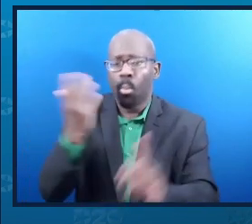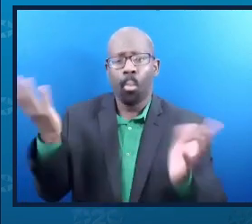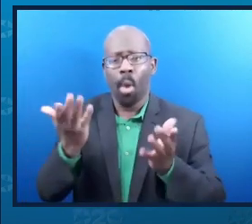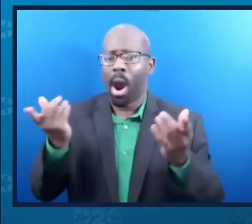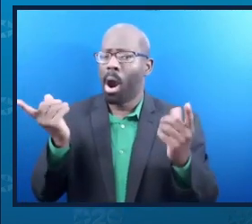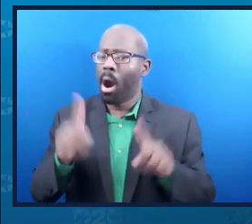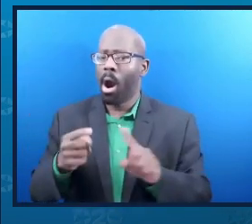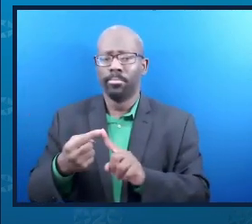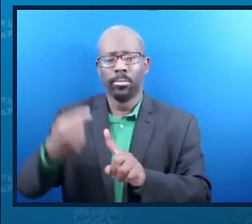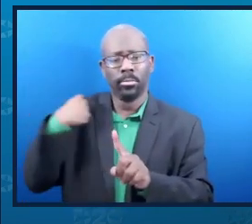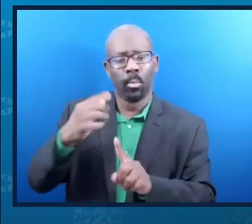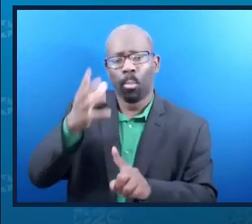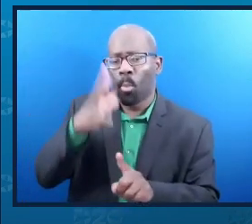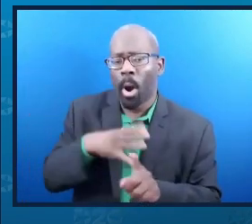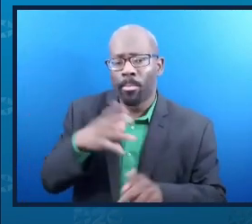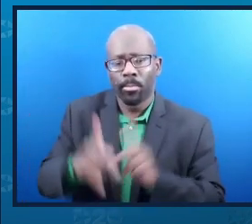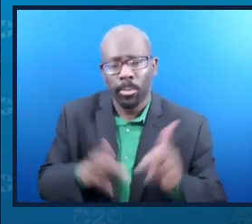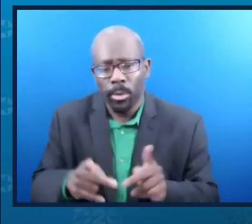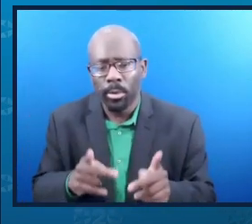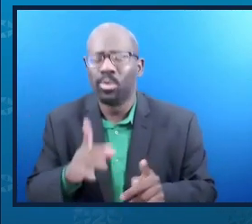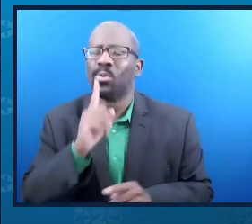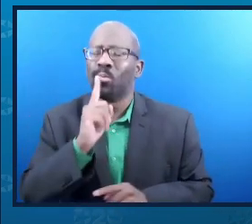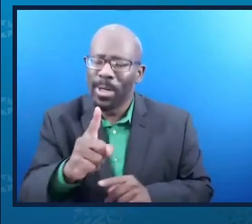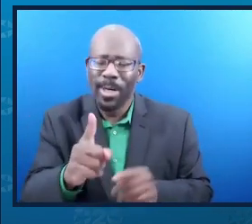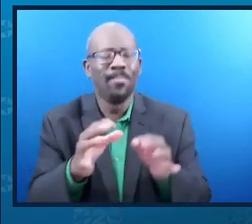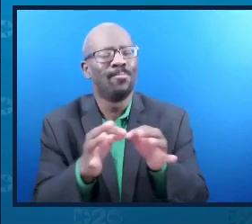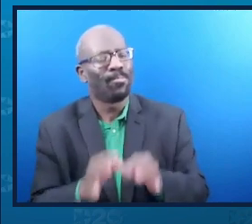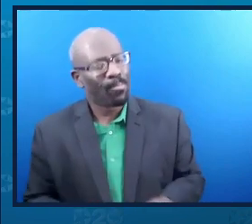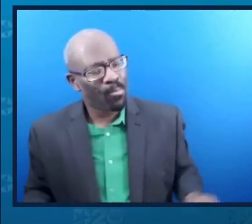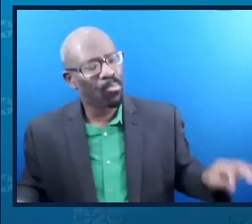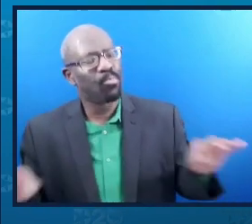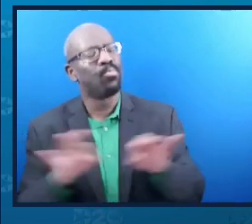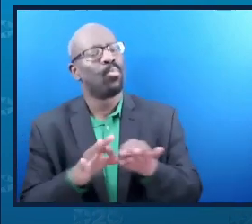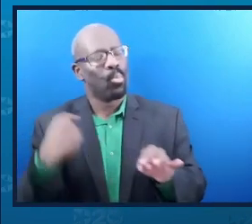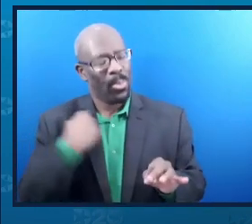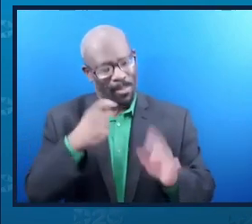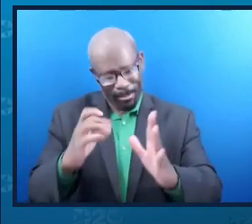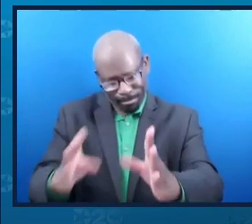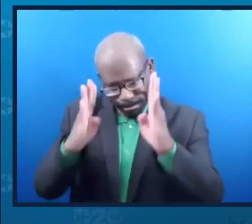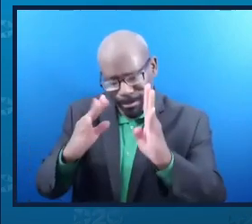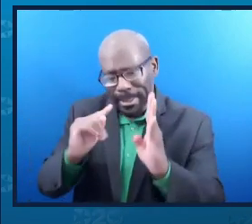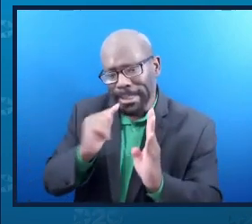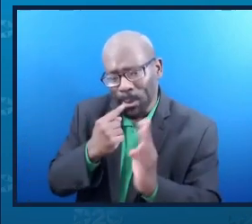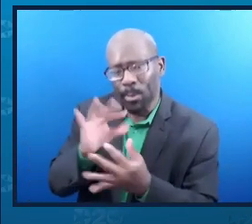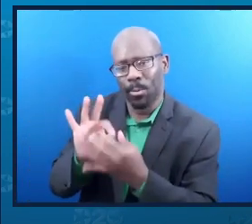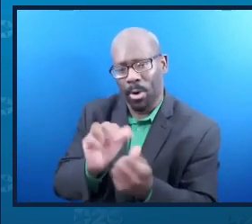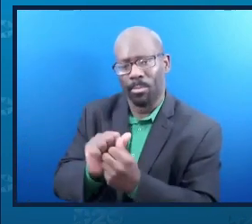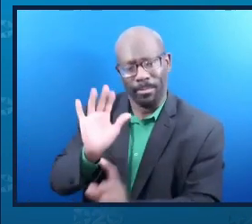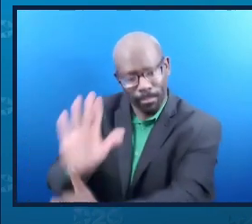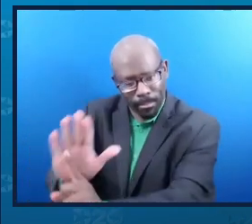THE MOST IMPORTANT THING YOU CAN SAY TO A SUR VIRROR IS I HAUER. THAT IS WHY I BECAME A LEADER